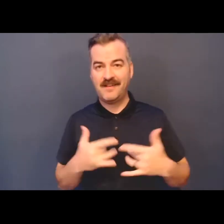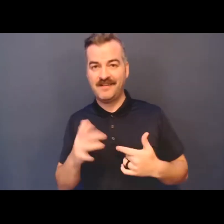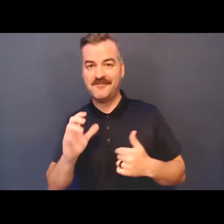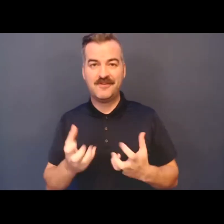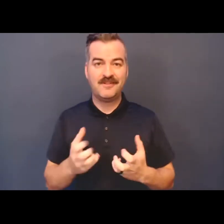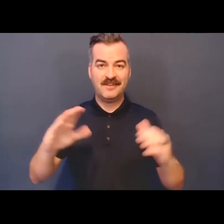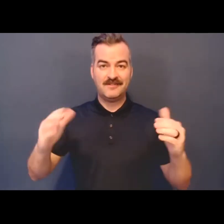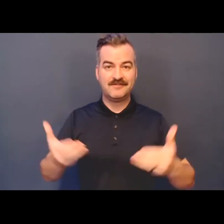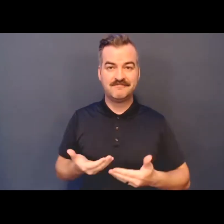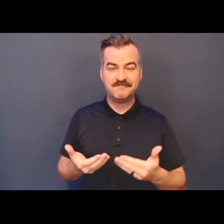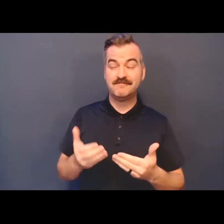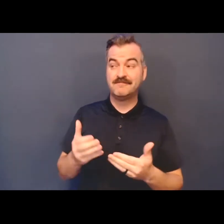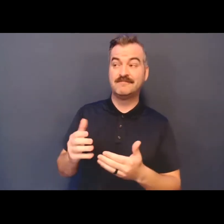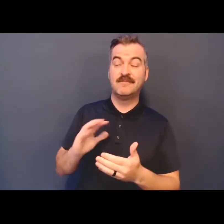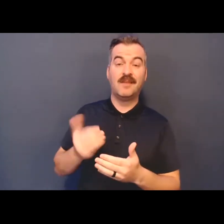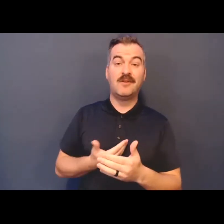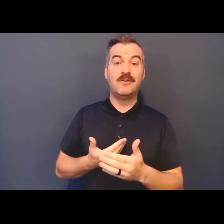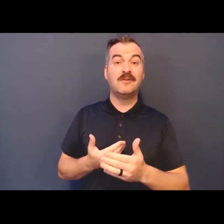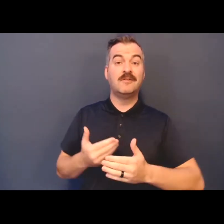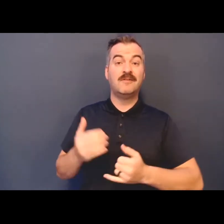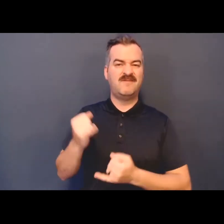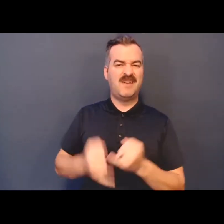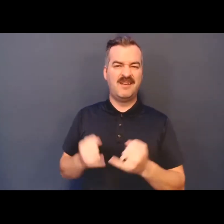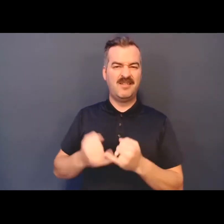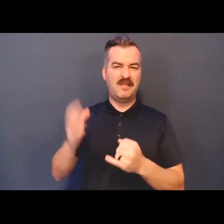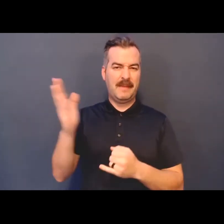final panelists, as we have done earlier in this conference.